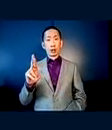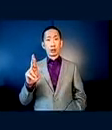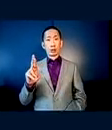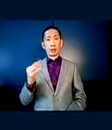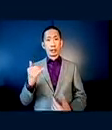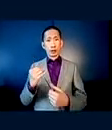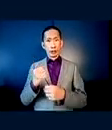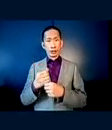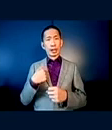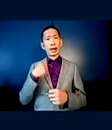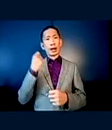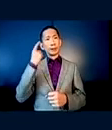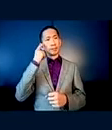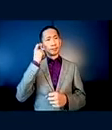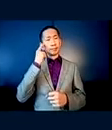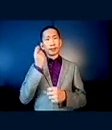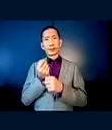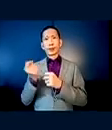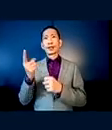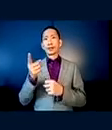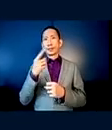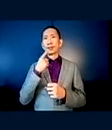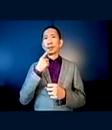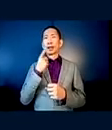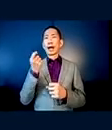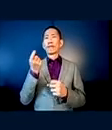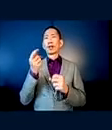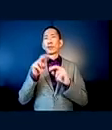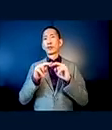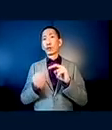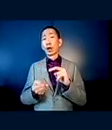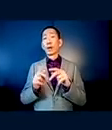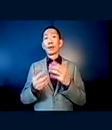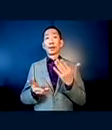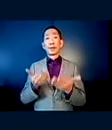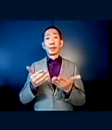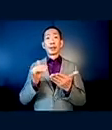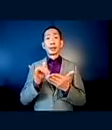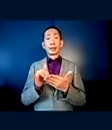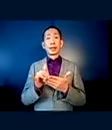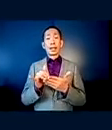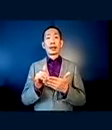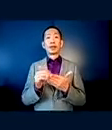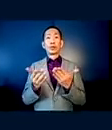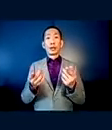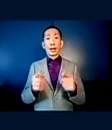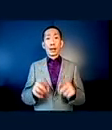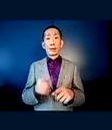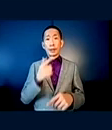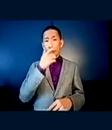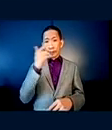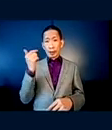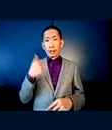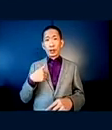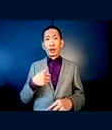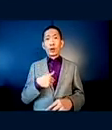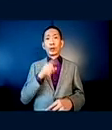OBSSR THIS YEAR, AND I EXPECT NEXT YEAR I'LL PROBABLY SAY SOMETHING LIKE THERE'S BEEN A LITTLE BIT OF A DROP BUT THAT MIGHT BE IN ALL LIKELIHOOD